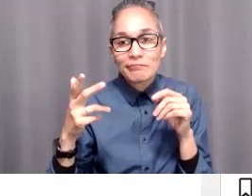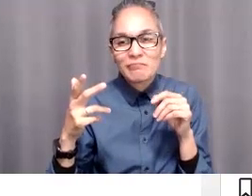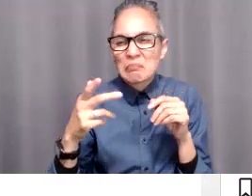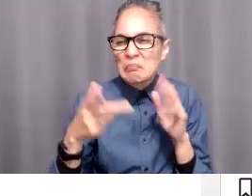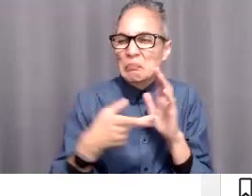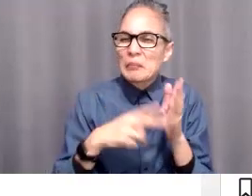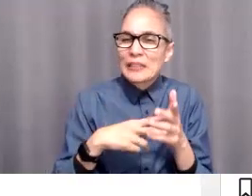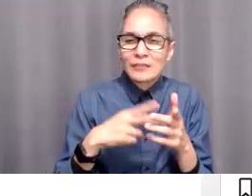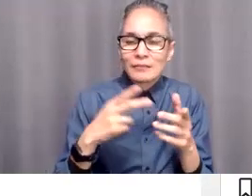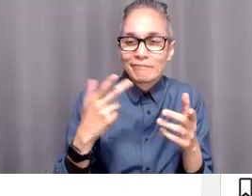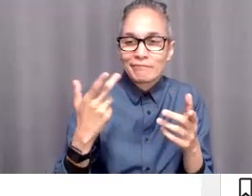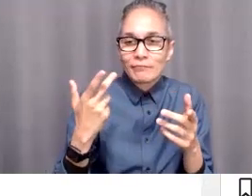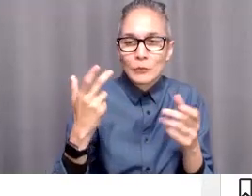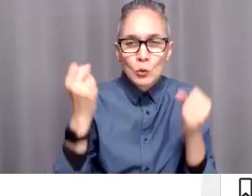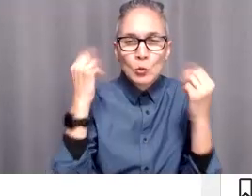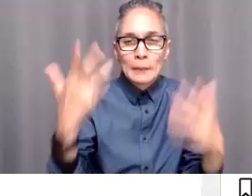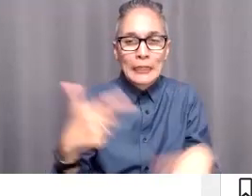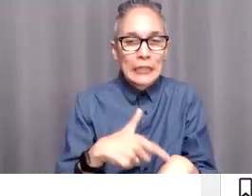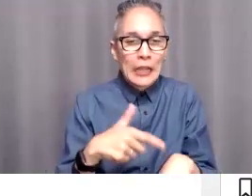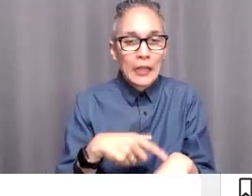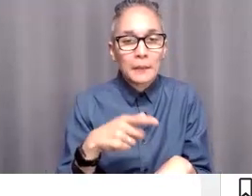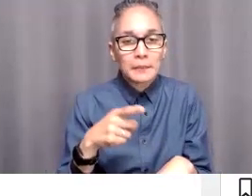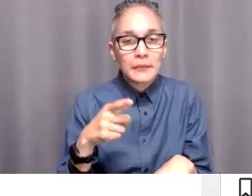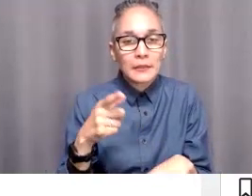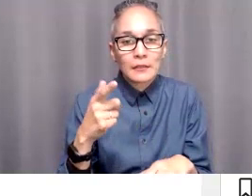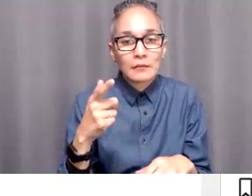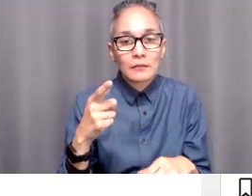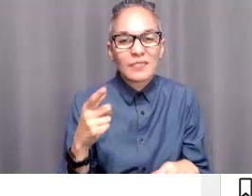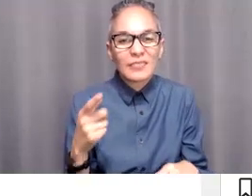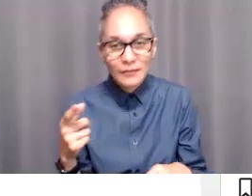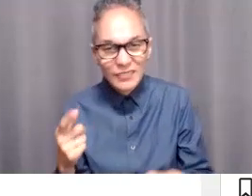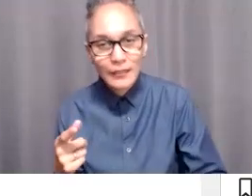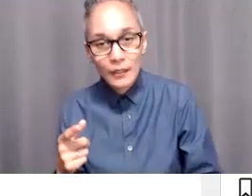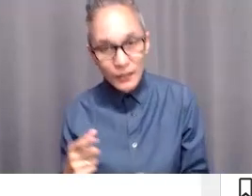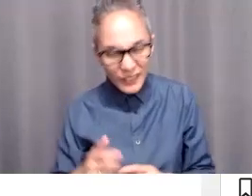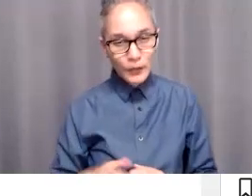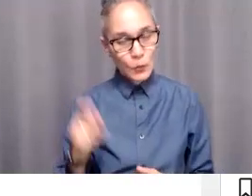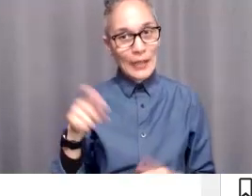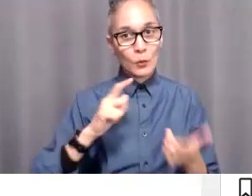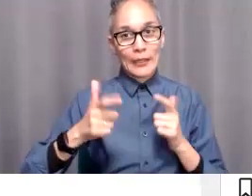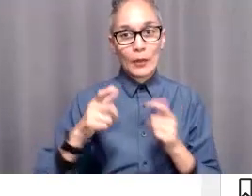too many, you know, too many times that you're going to be expected to be interacting with students.